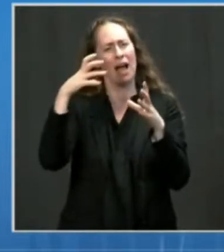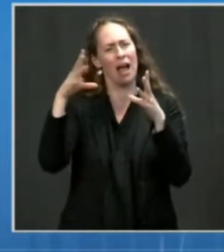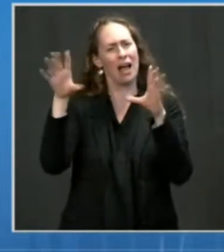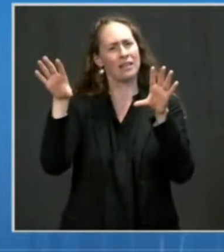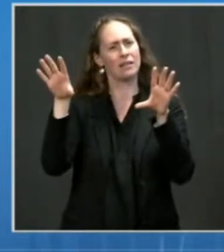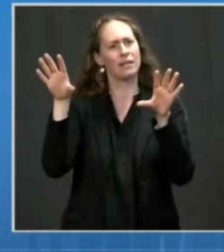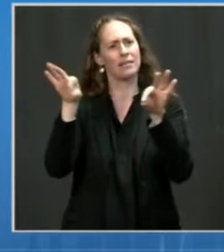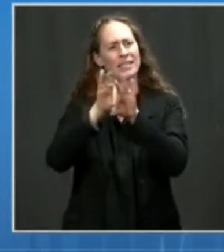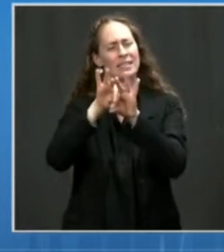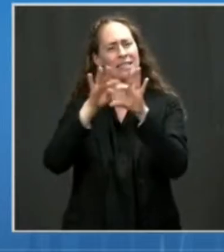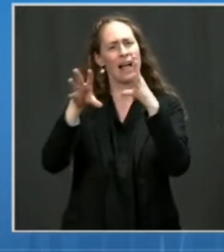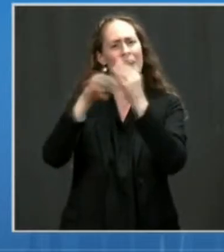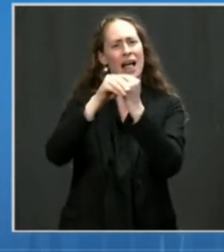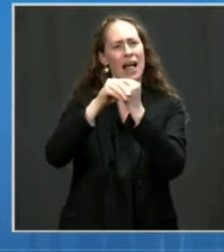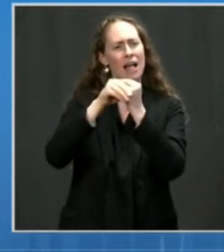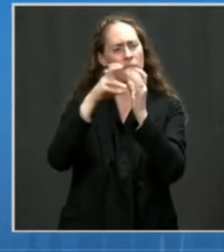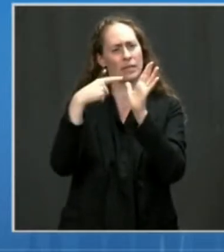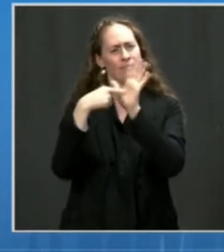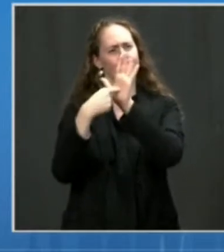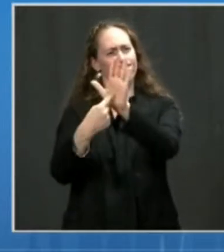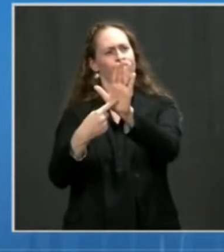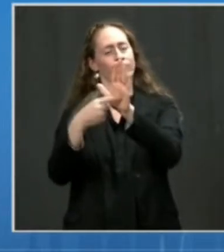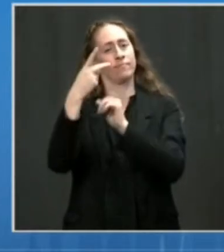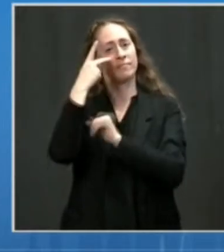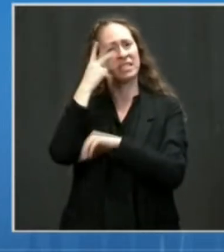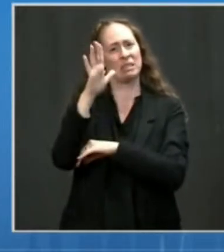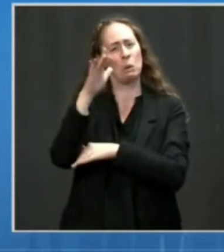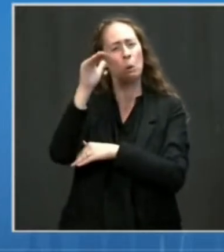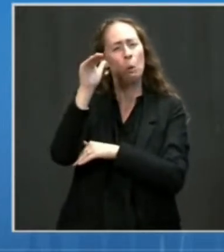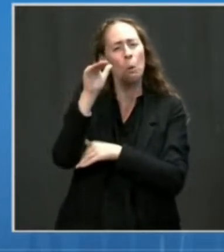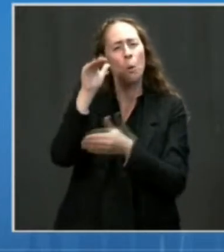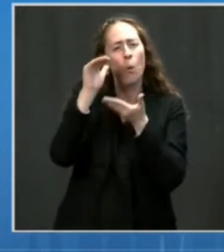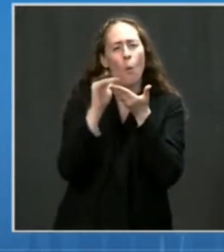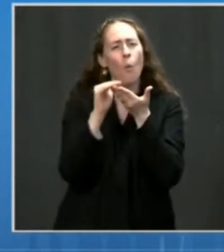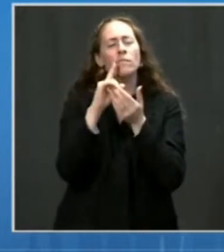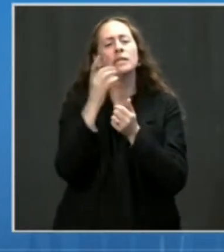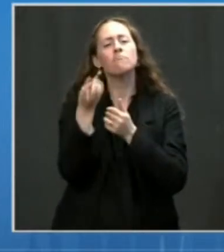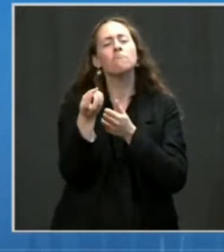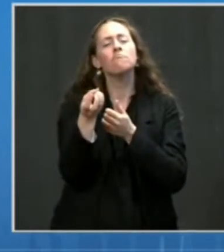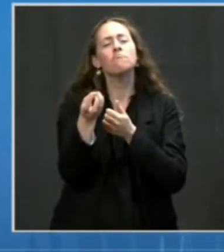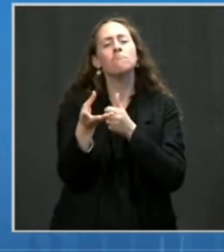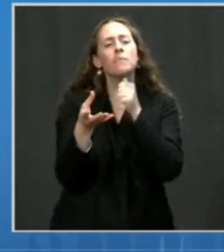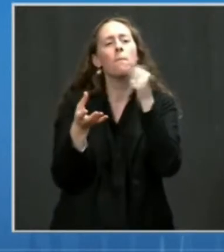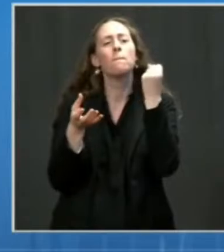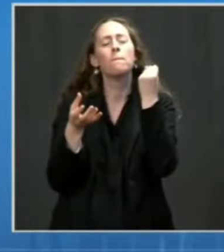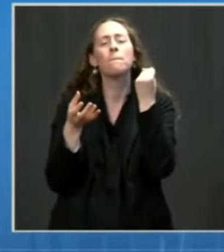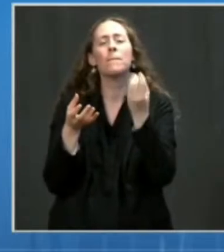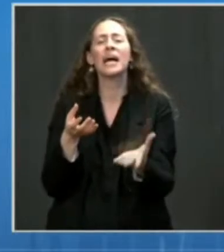I WANTED TO INTERJECT THAT